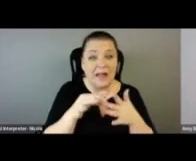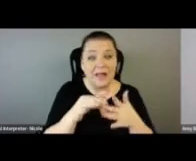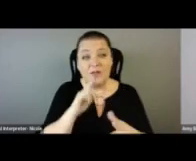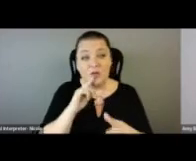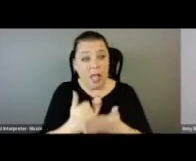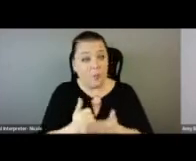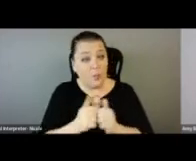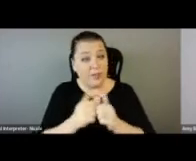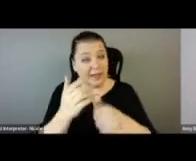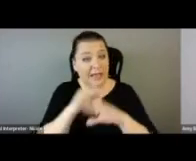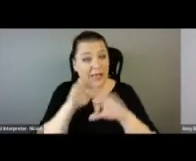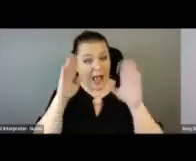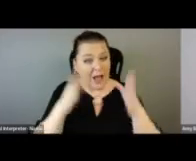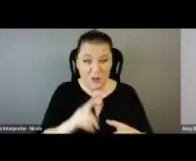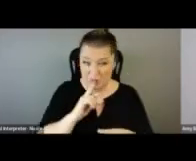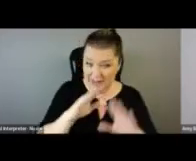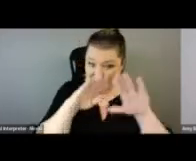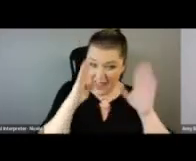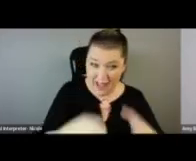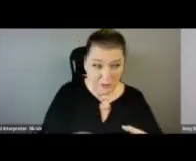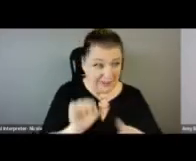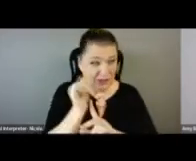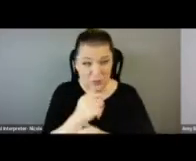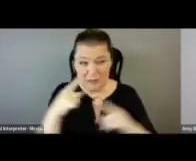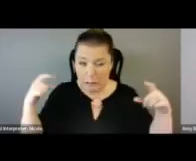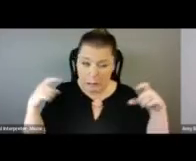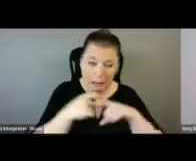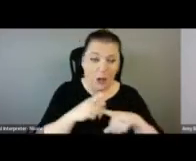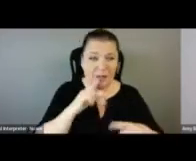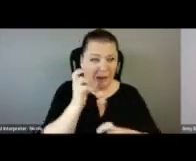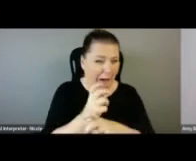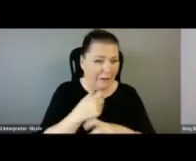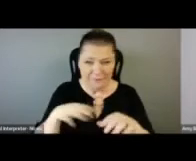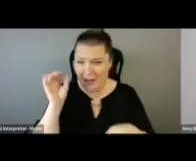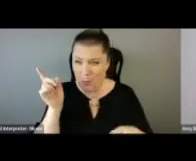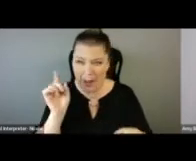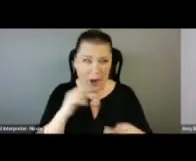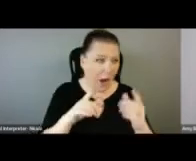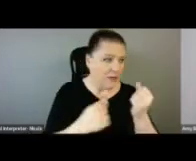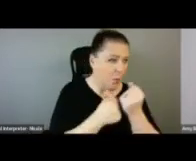comprehensive, and folks don't really know where to go, or how to access the type of housing supports that they need. So